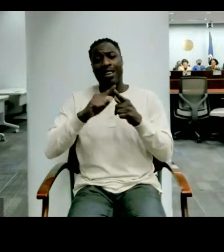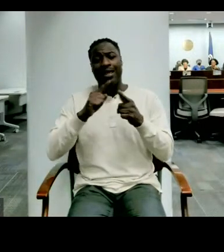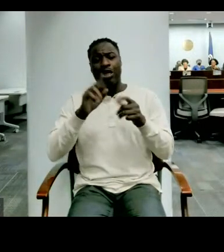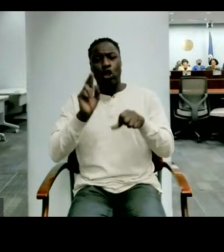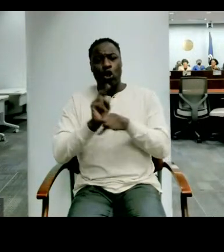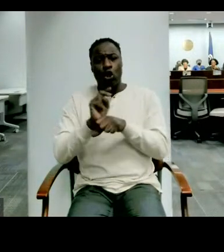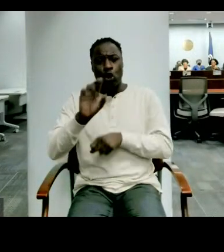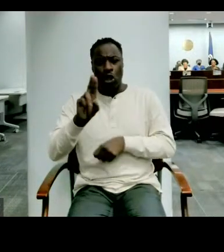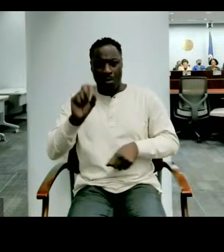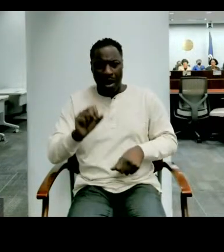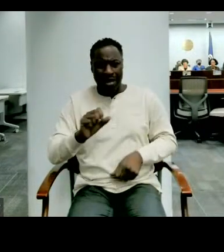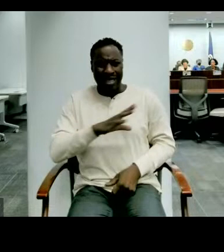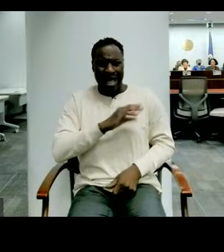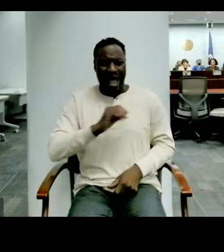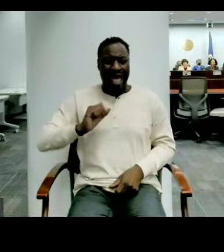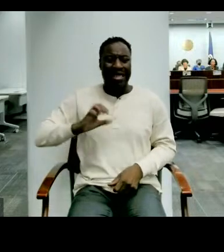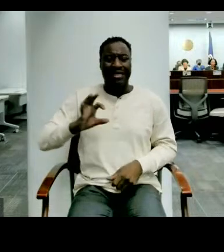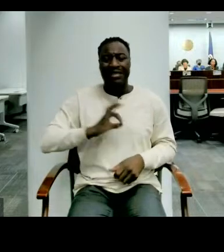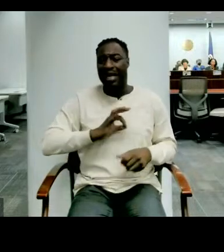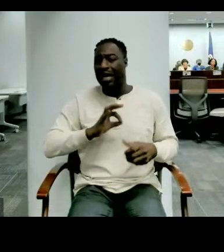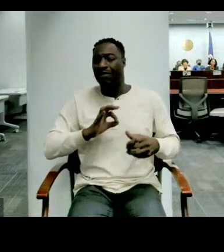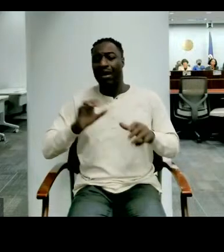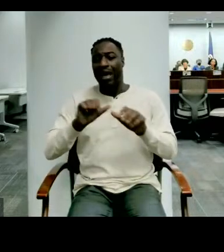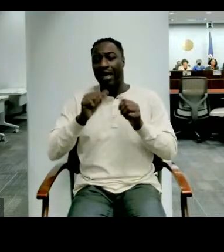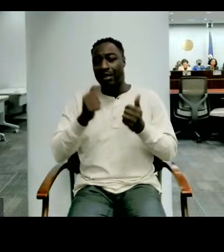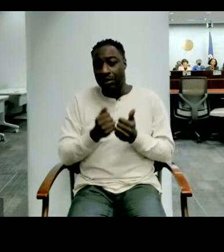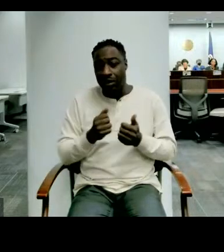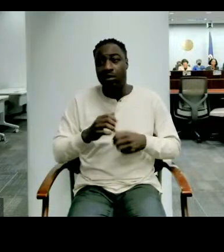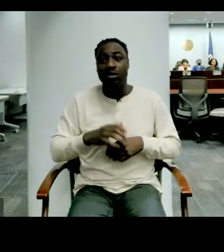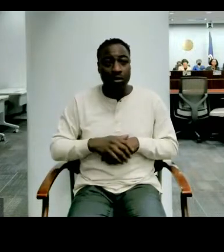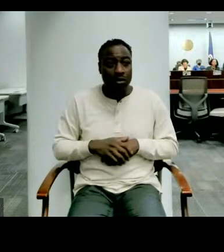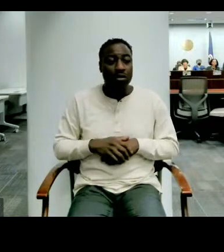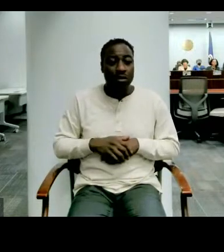the staffing agencies are citing themselves, locating themselves in different communities.